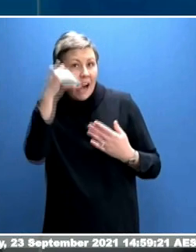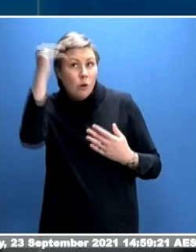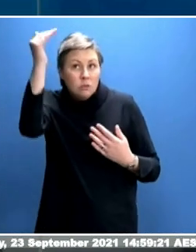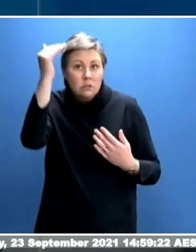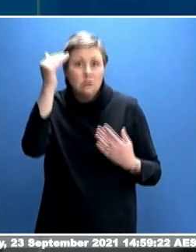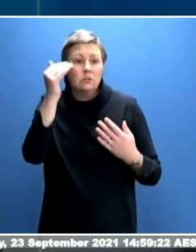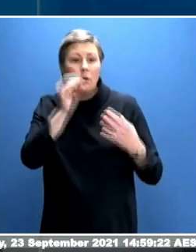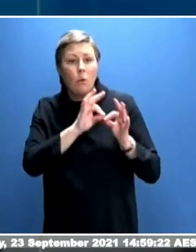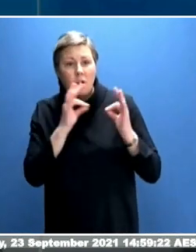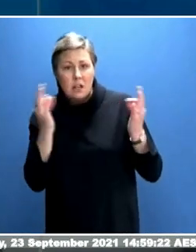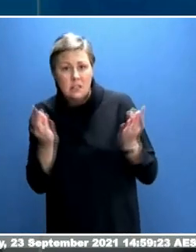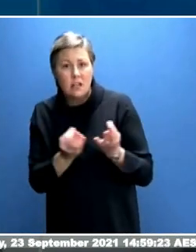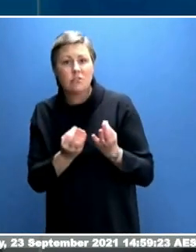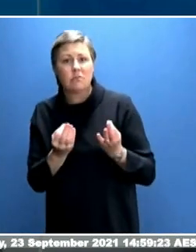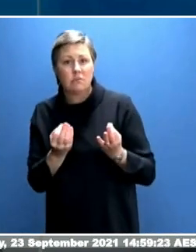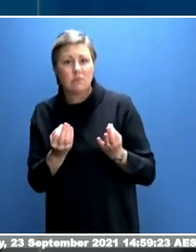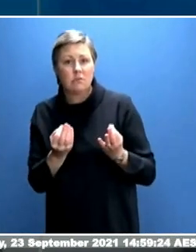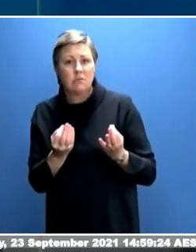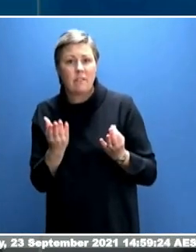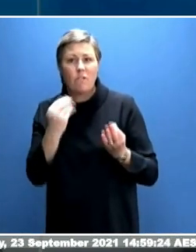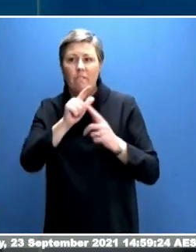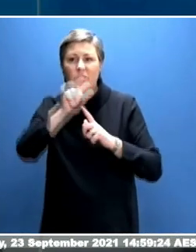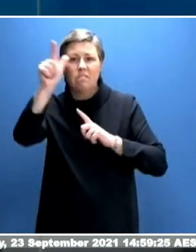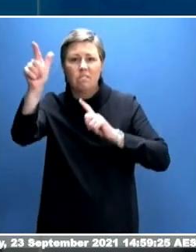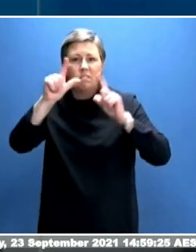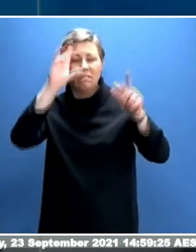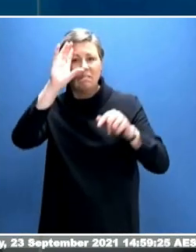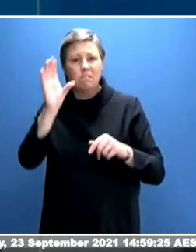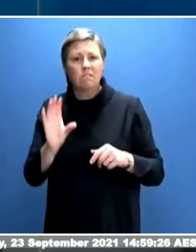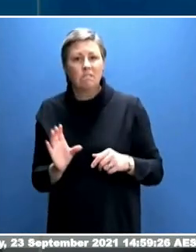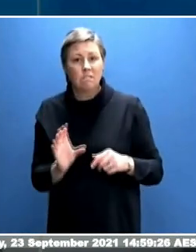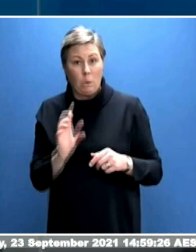organisations in remote and regional areas, will they be consulted?